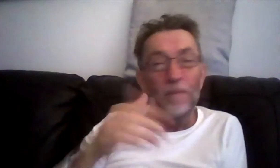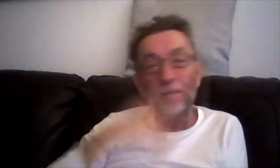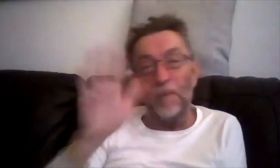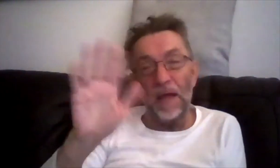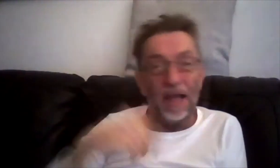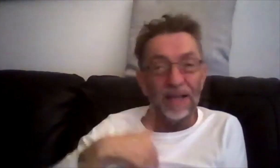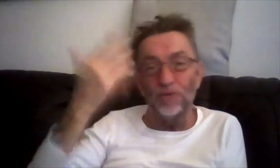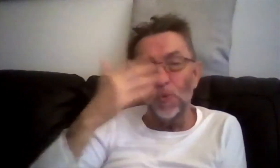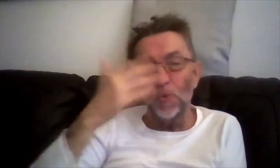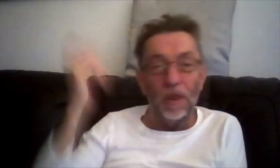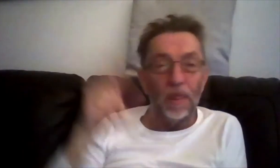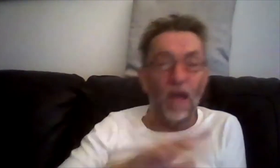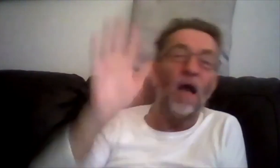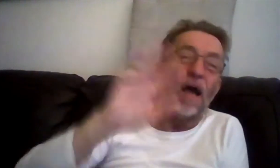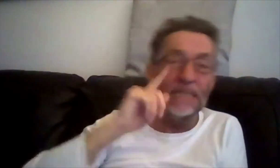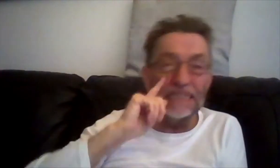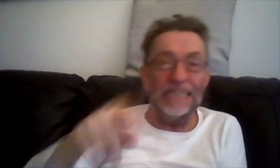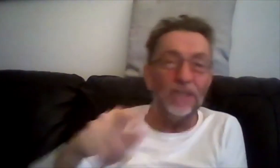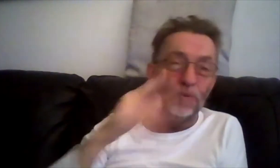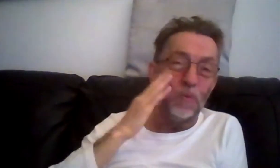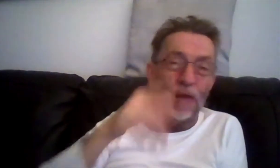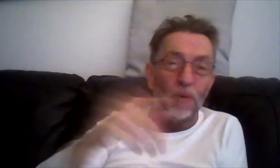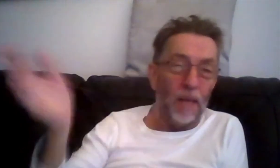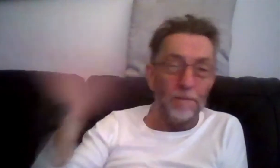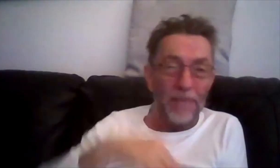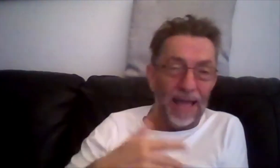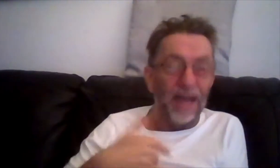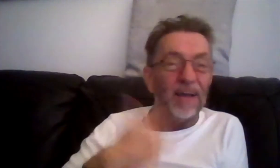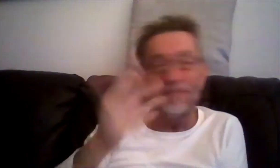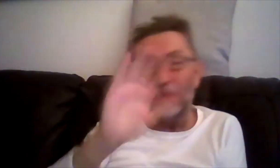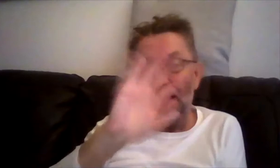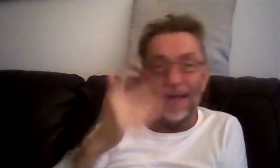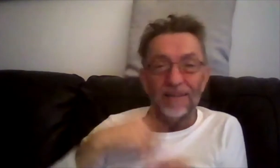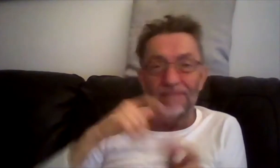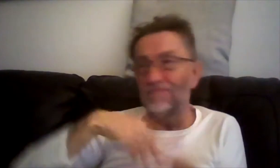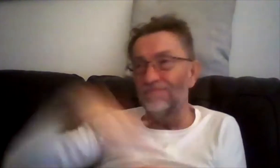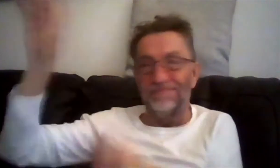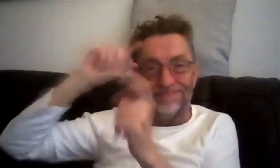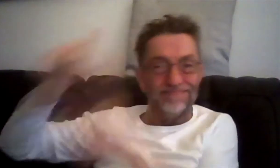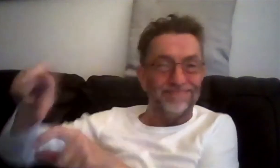When it was time to go back to school, I would wave them goodbye and they'd say "See you when you're back!"